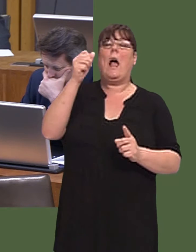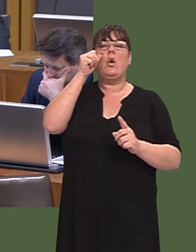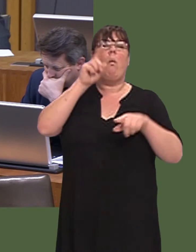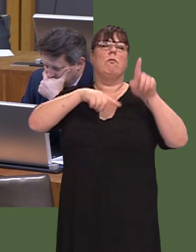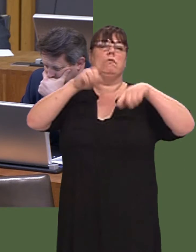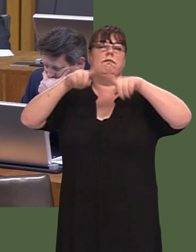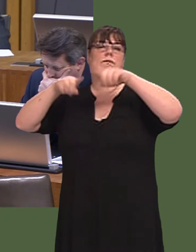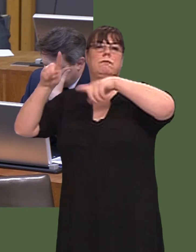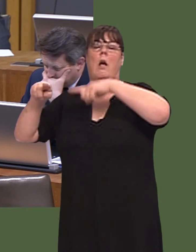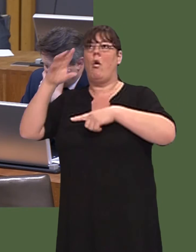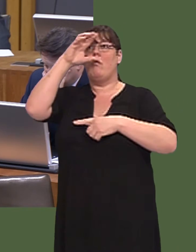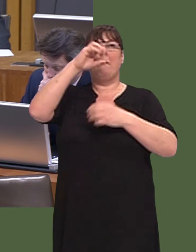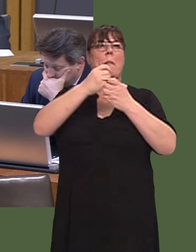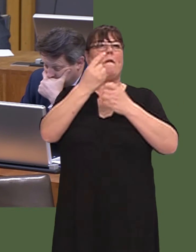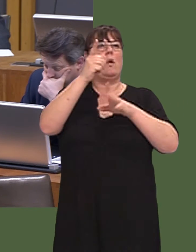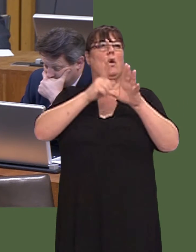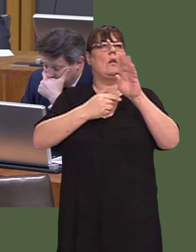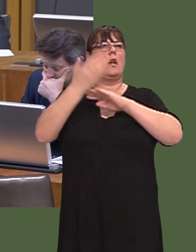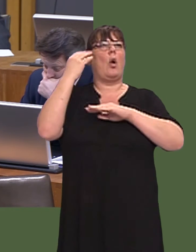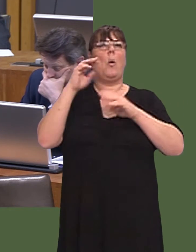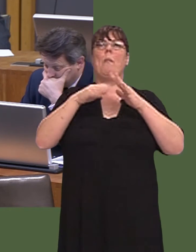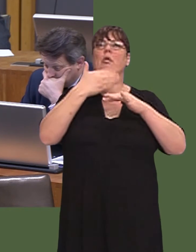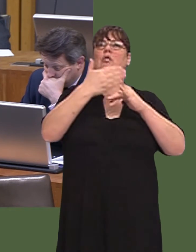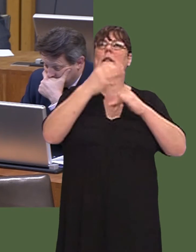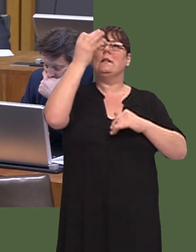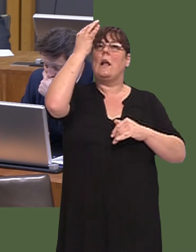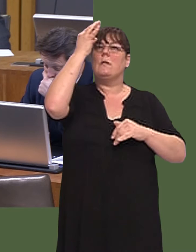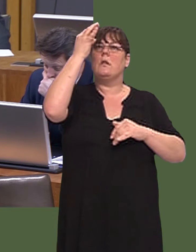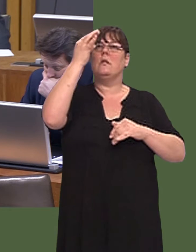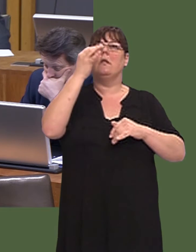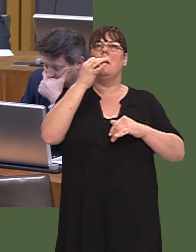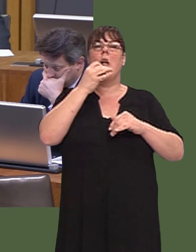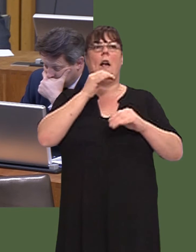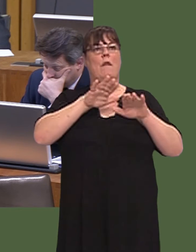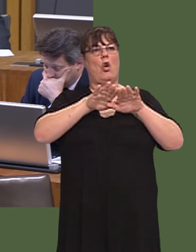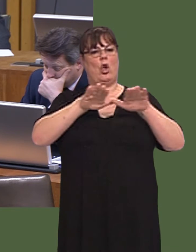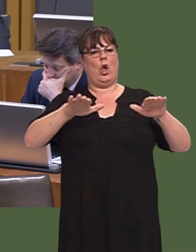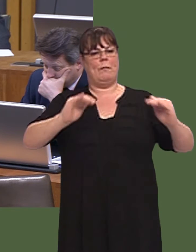I do remember some years ago the council in Bridgend installing raised kerbs at every